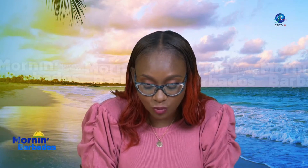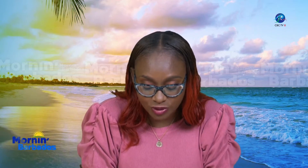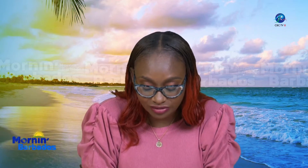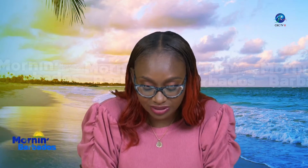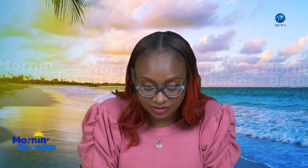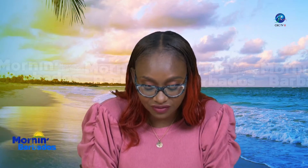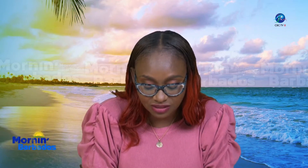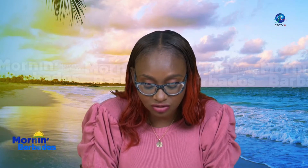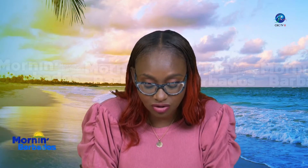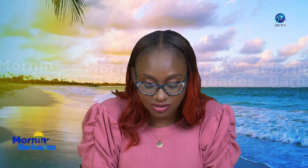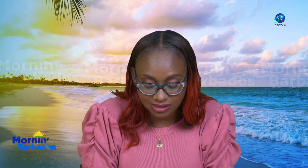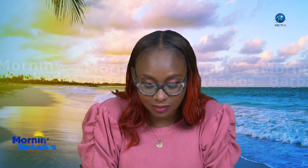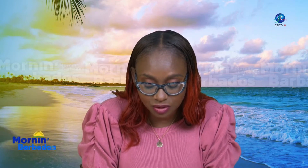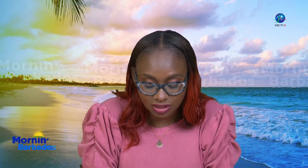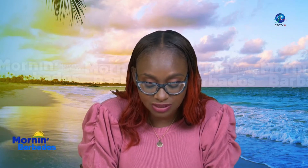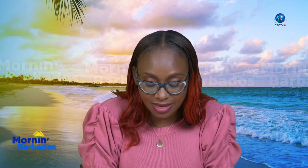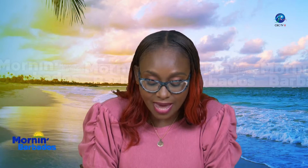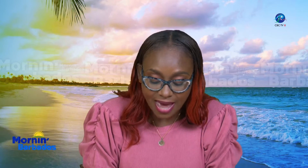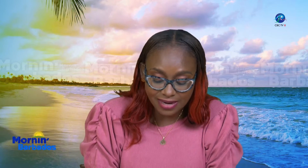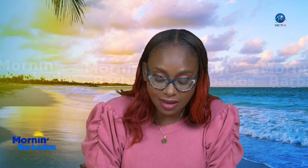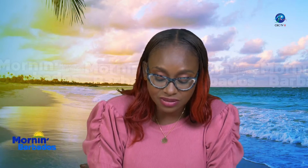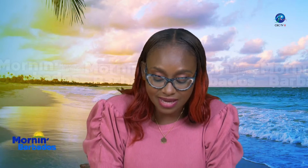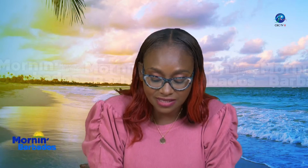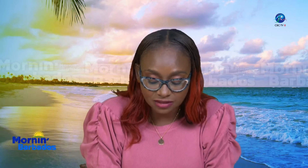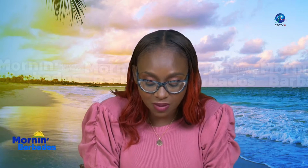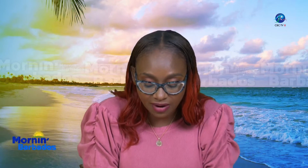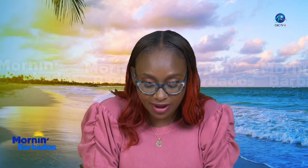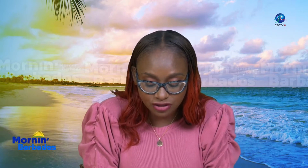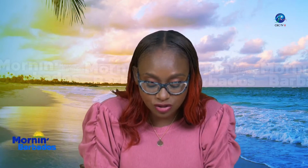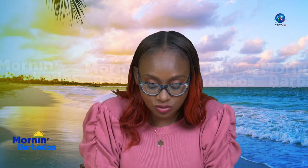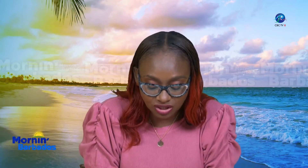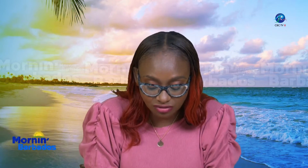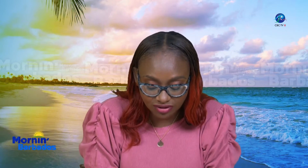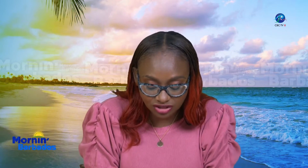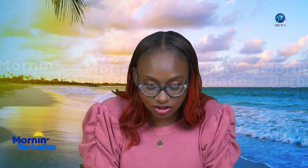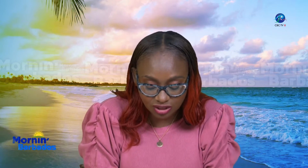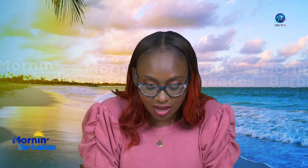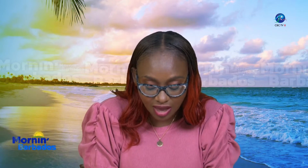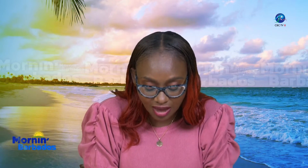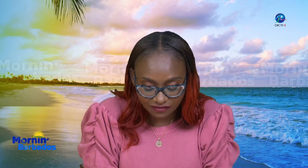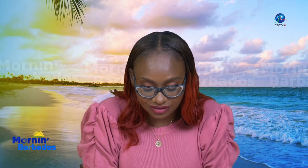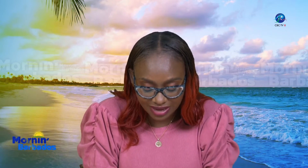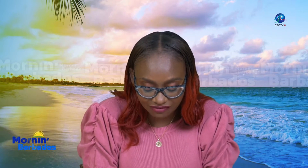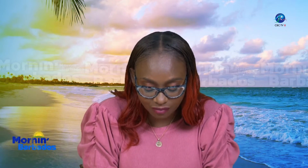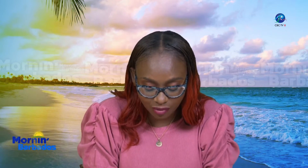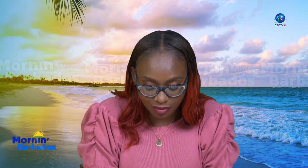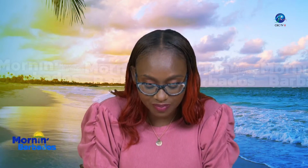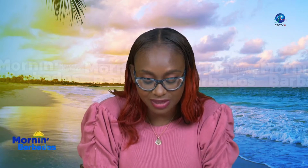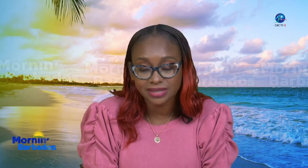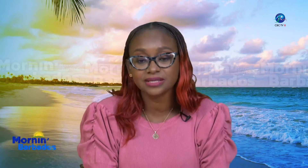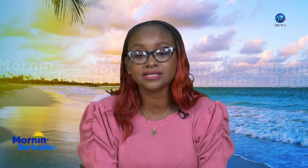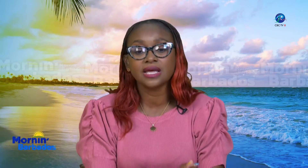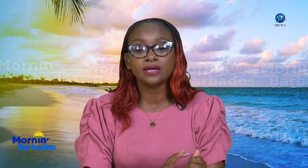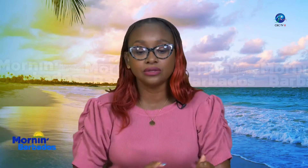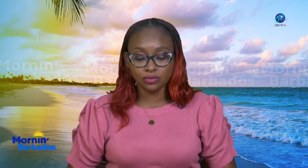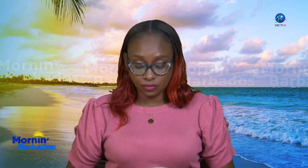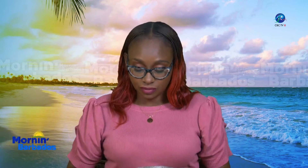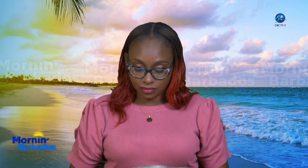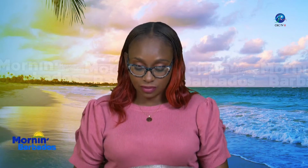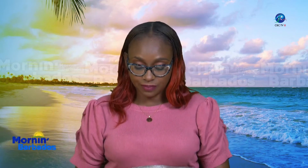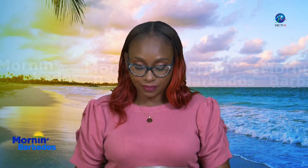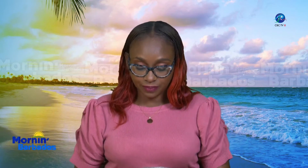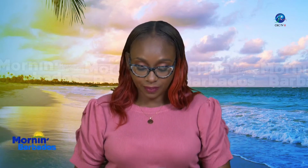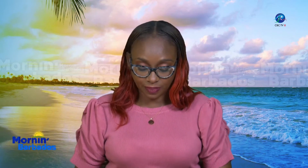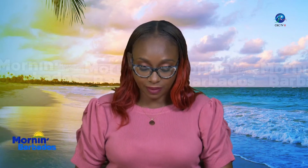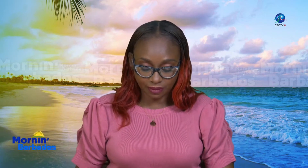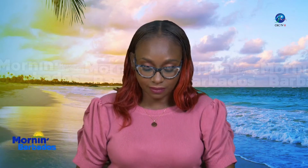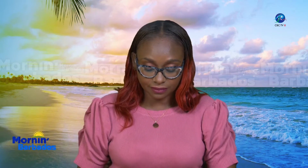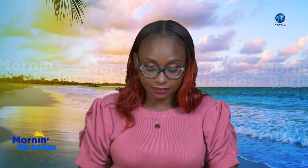awareness of this across the community and help to inspire a new generation of deaf Barbadians